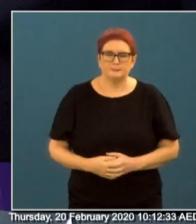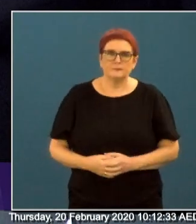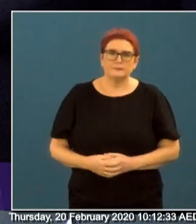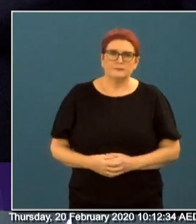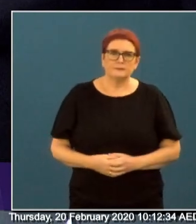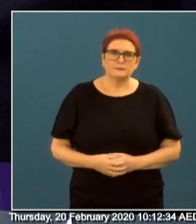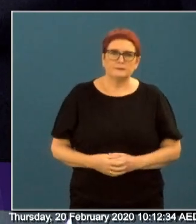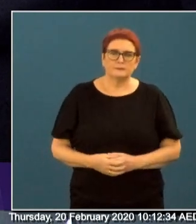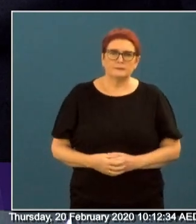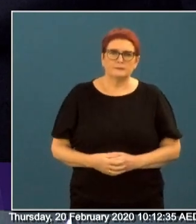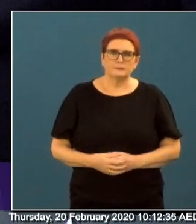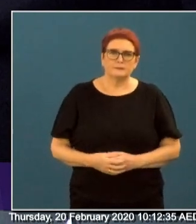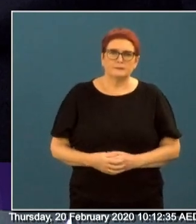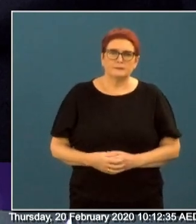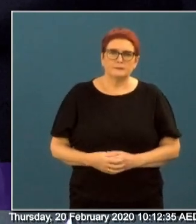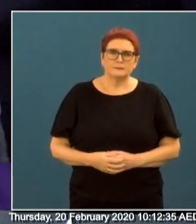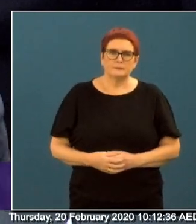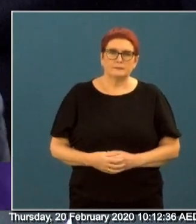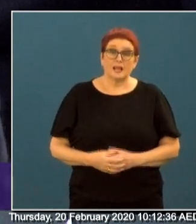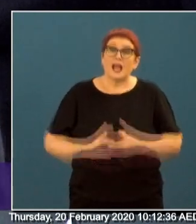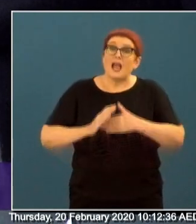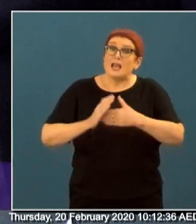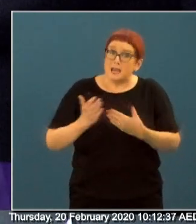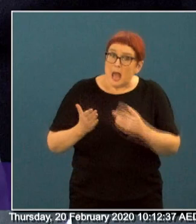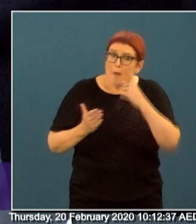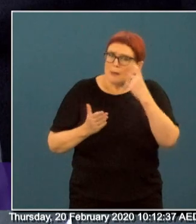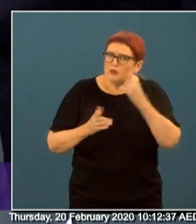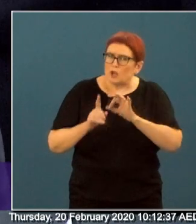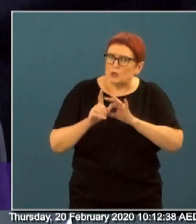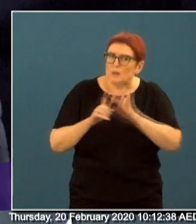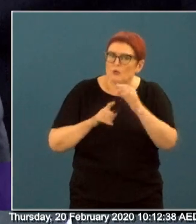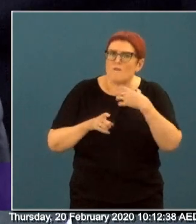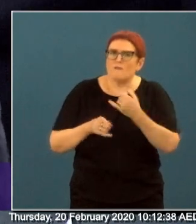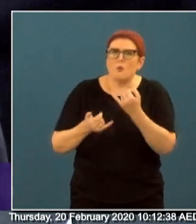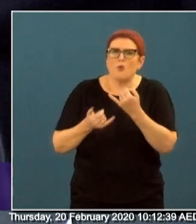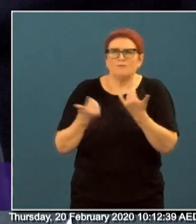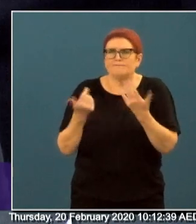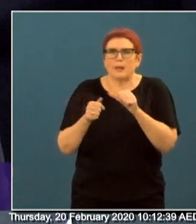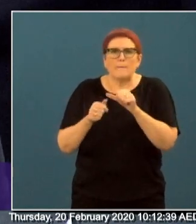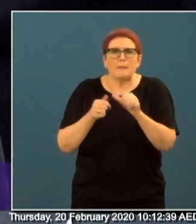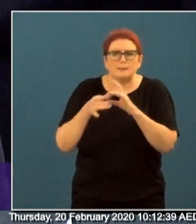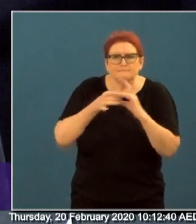for much greater integration of care between what happens in the community and what happens in hospital,